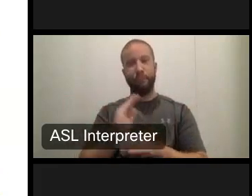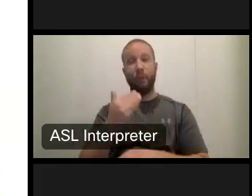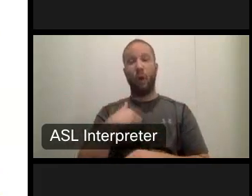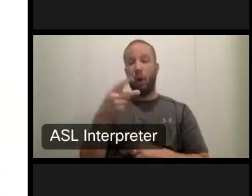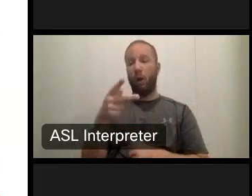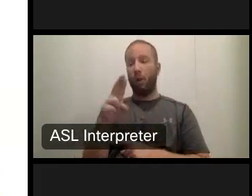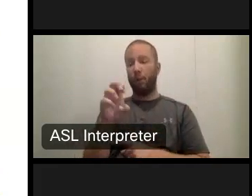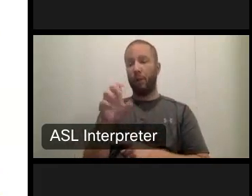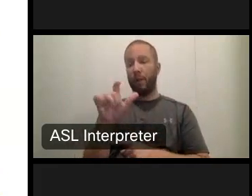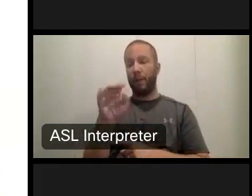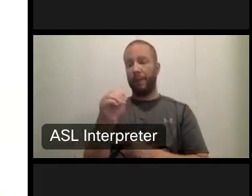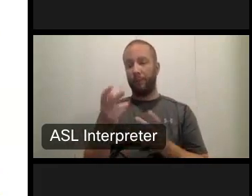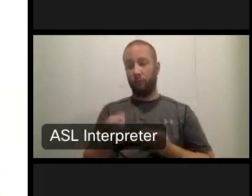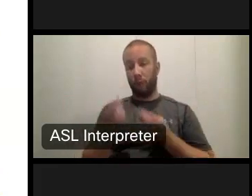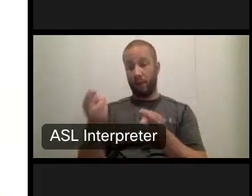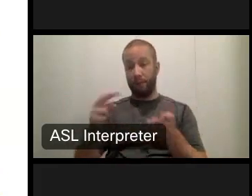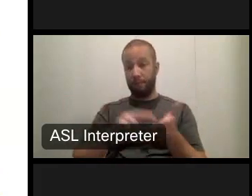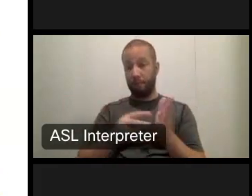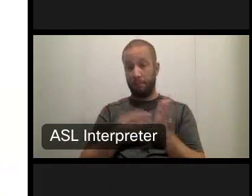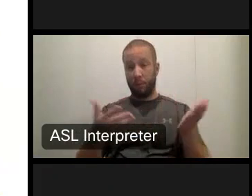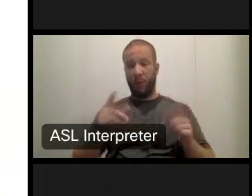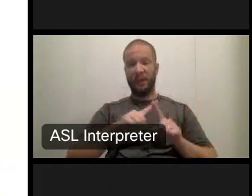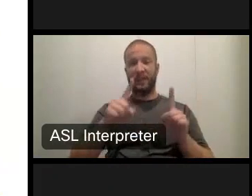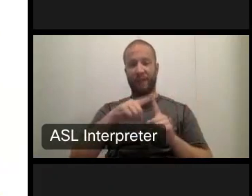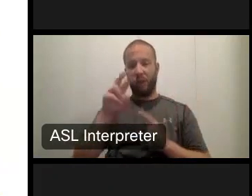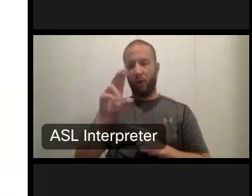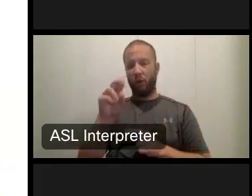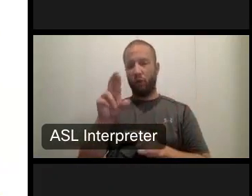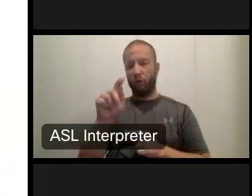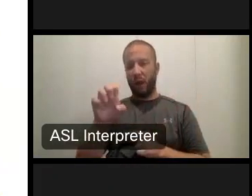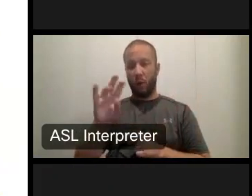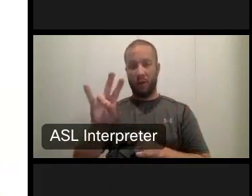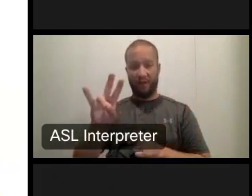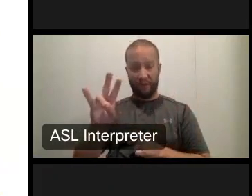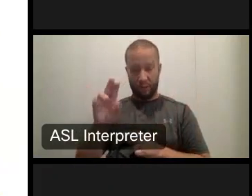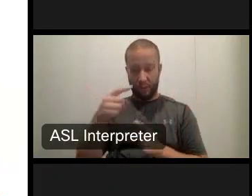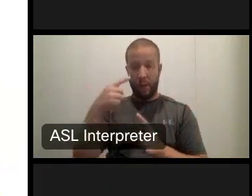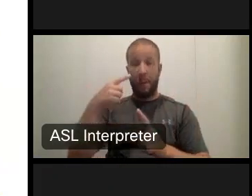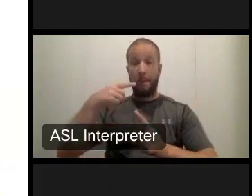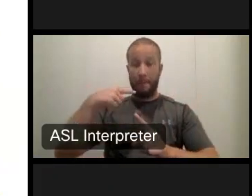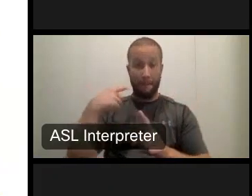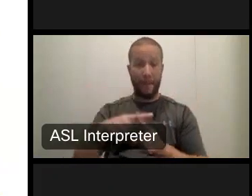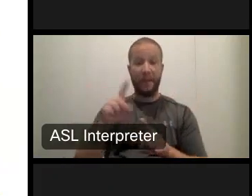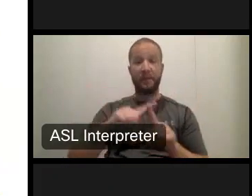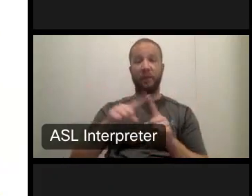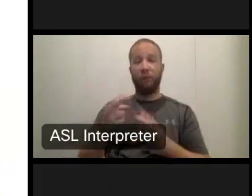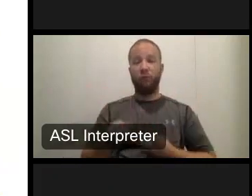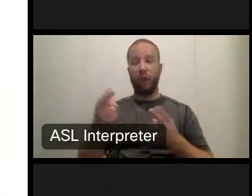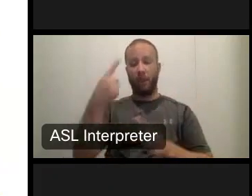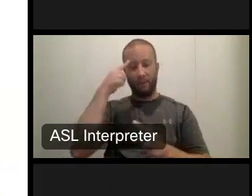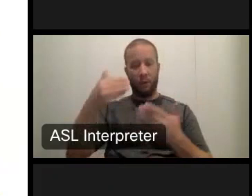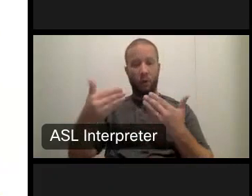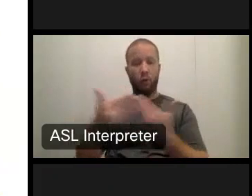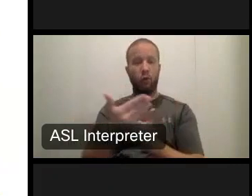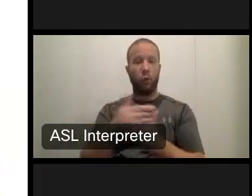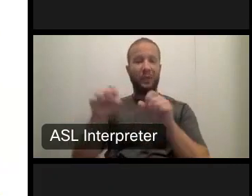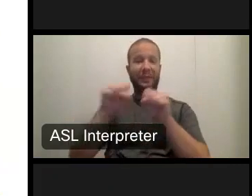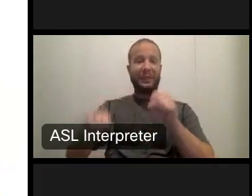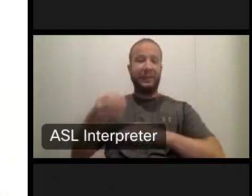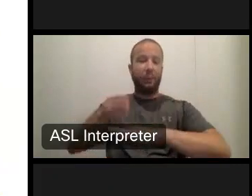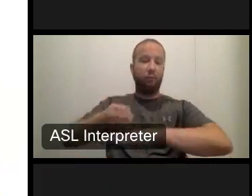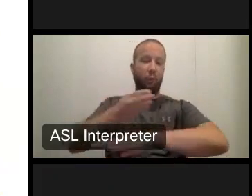of a route for board 7 as well as preliminary recommendations for system improvements that